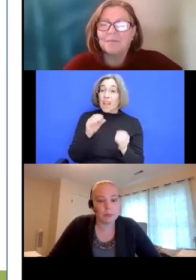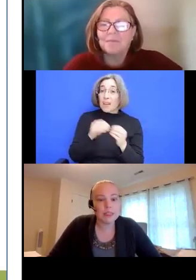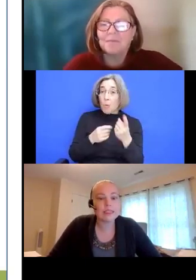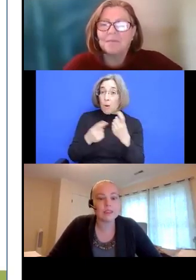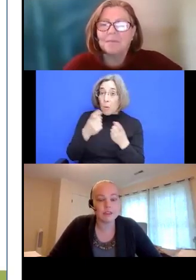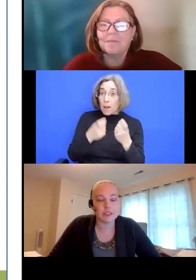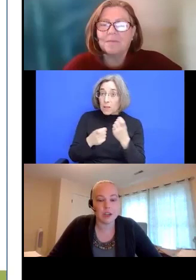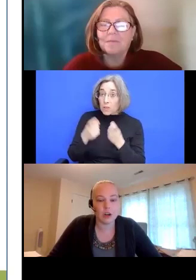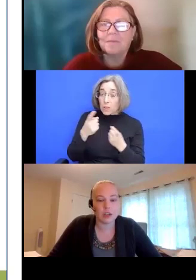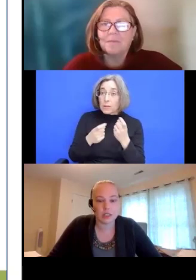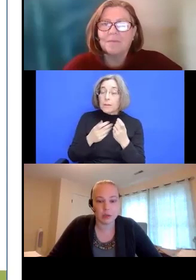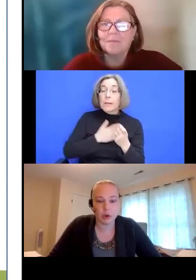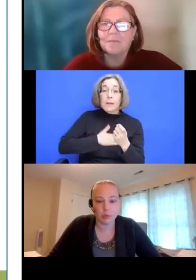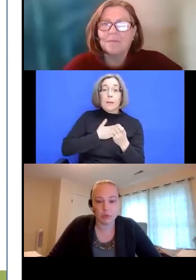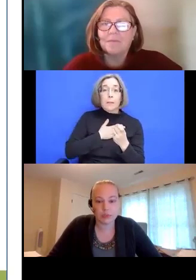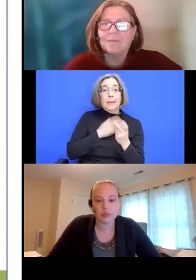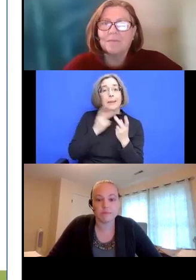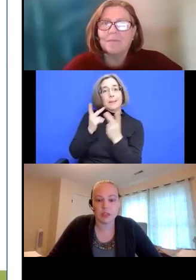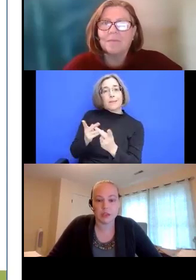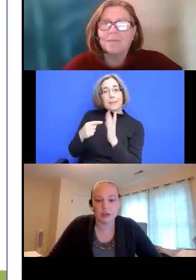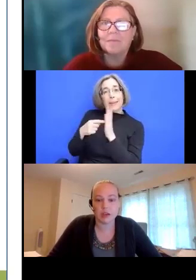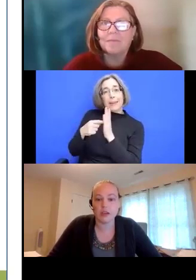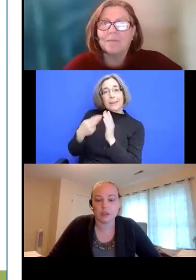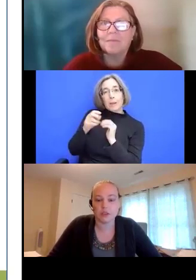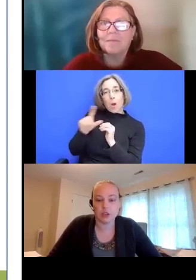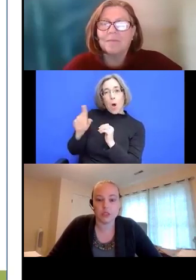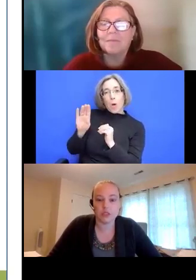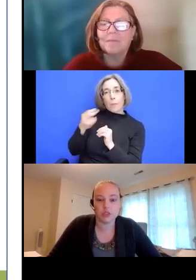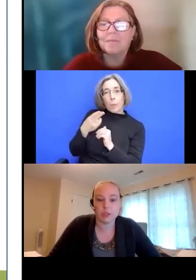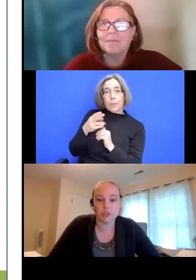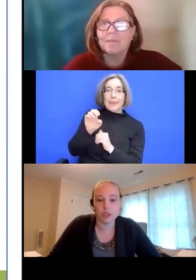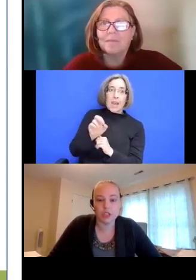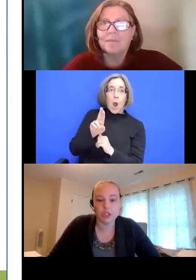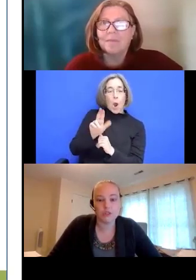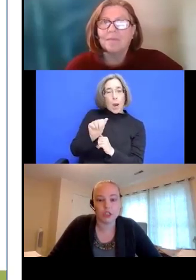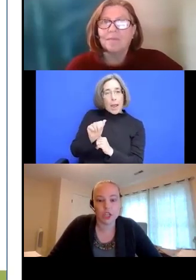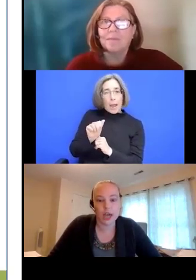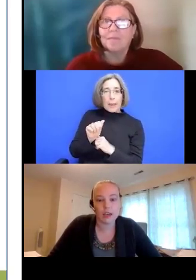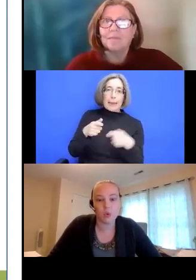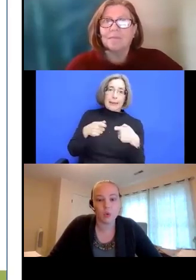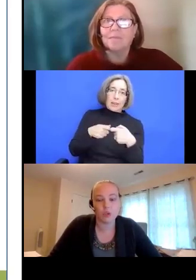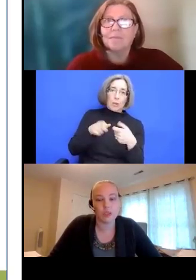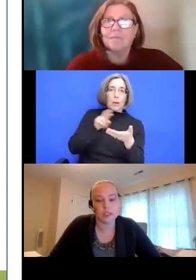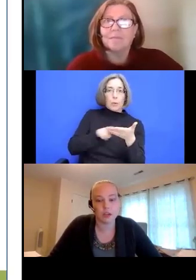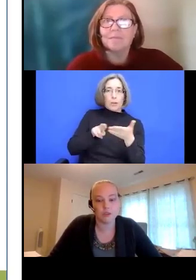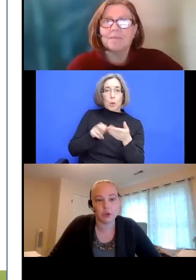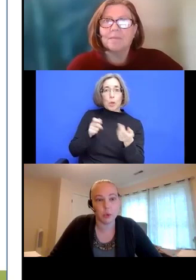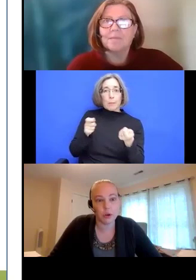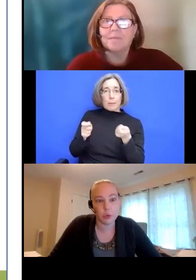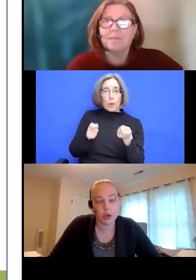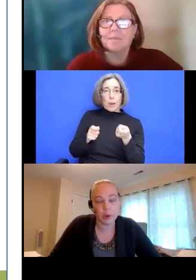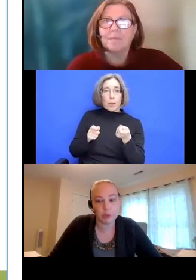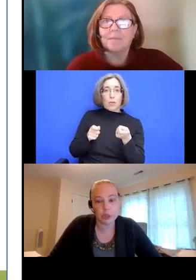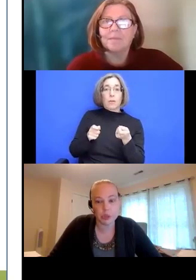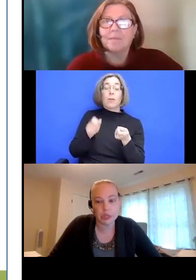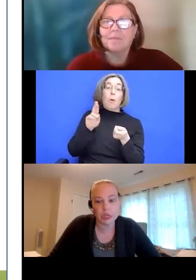please visit our exhibit hall booths, eRA, Electronic Research Administration, for a chat or you can sign up for a one-on-one opportunity.